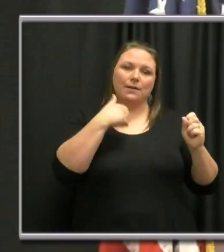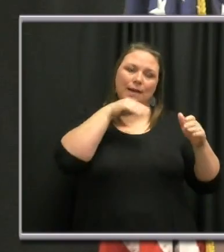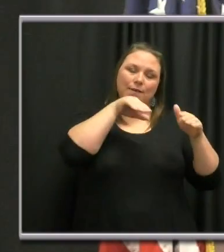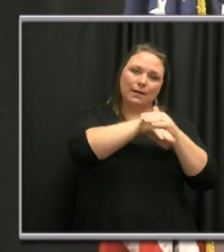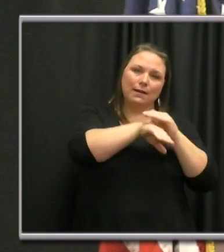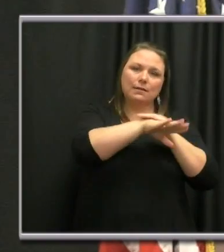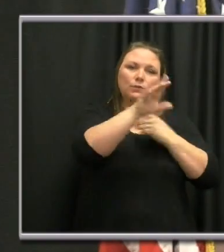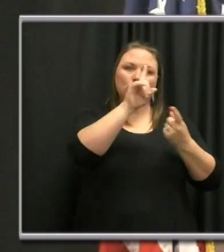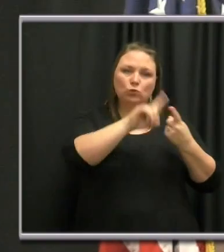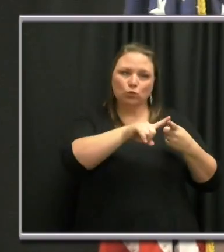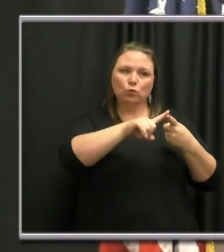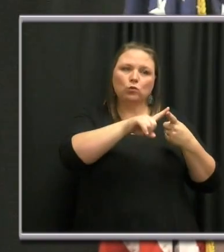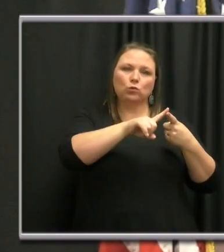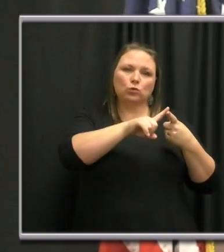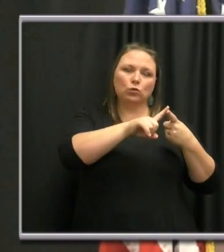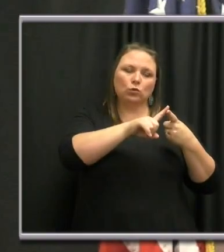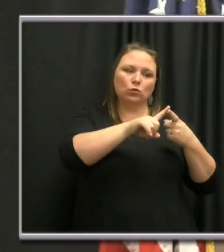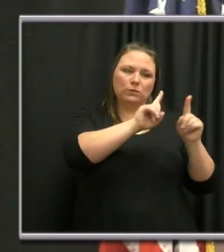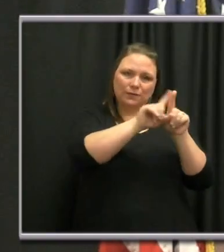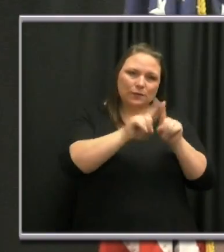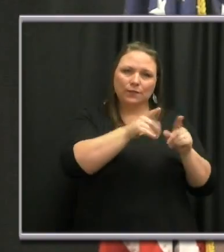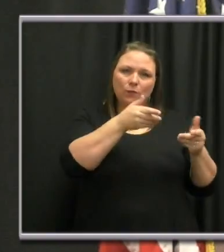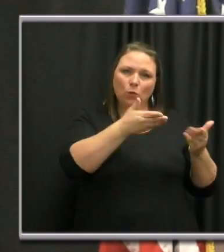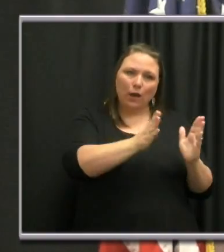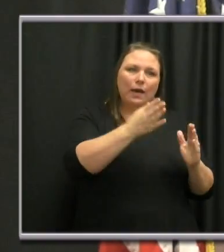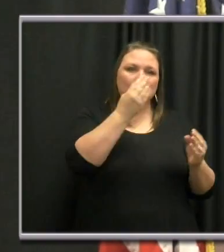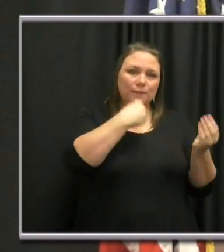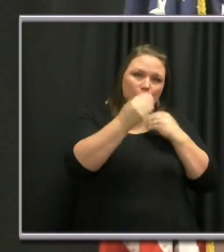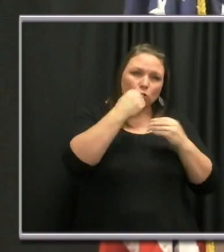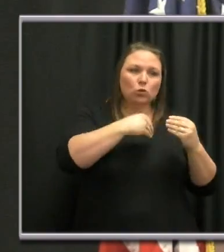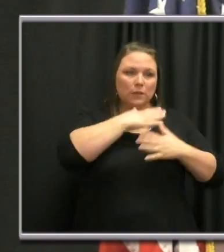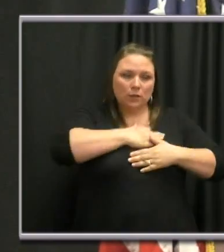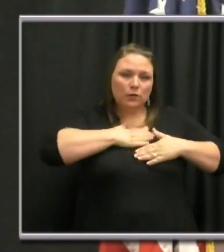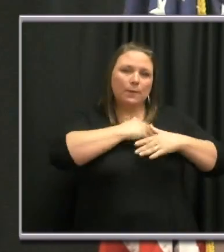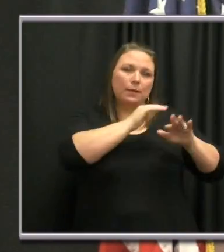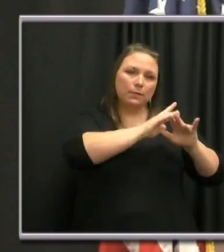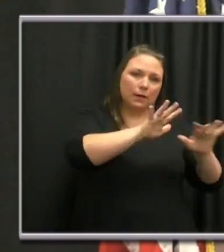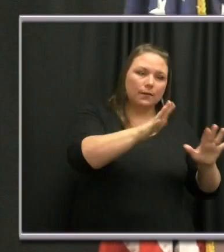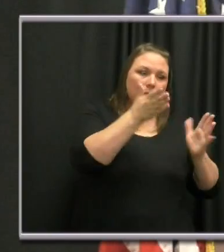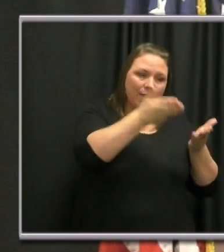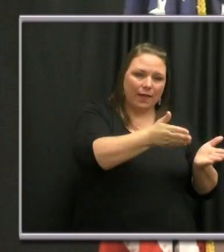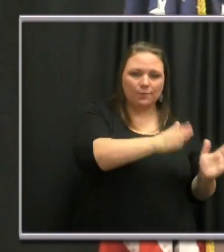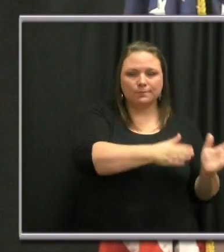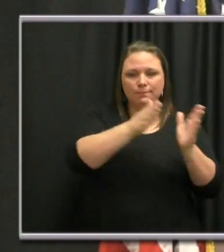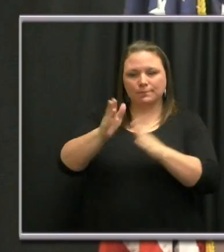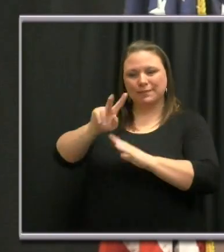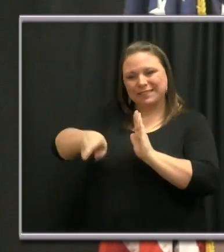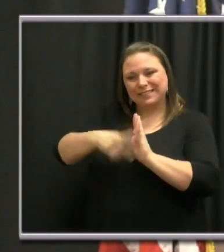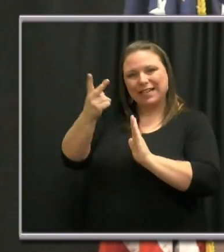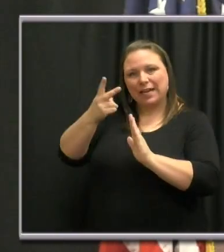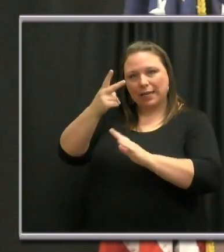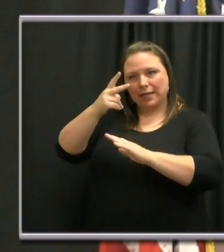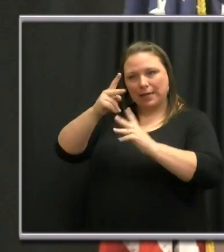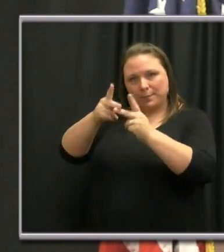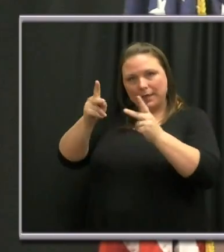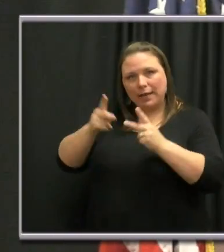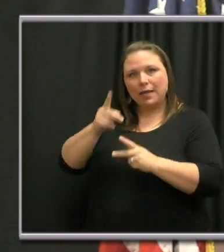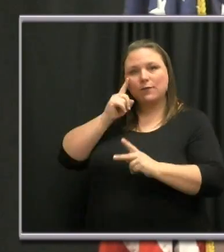WANT TO PRACTICE SOCIAL DISTANCING HAVE ACCESS TO- WAYS THAT THAT CAN HAPPEN HAVE FOOD-